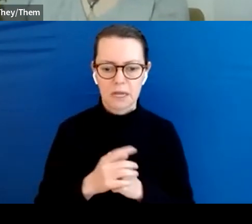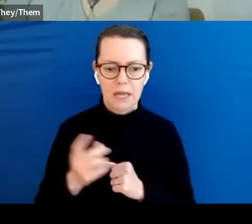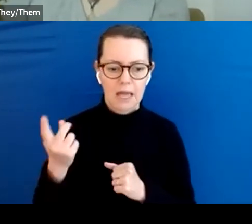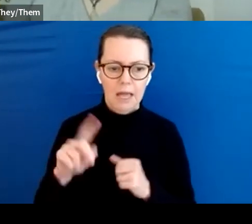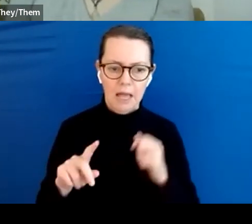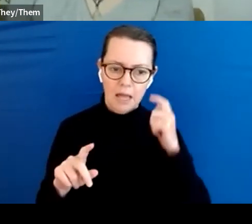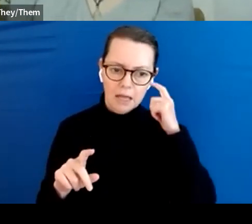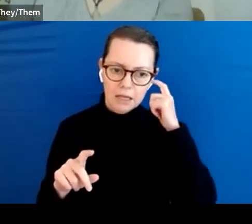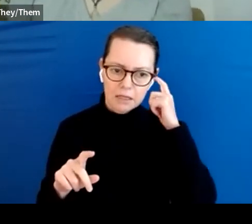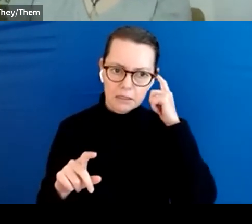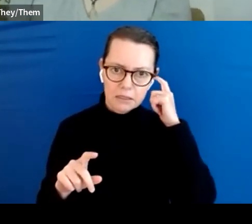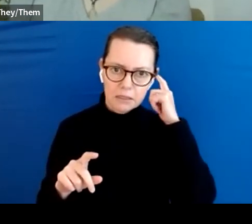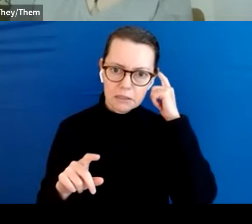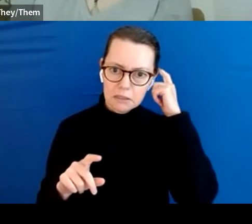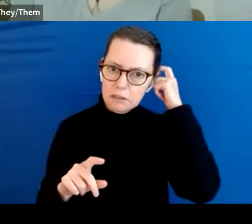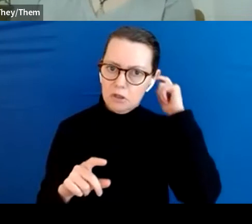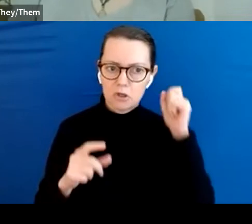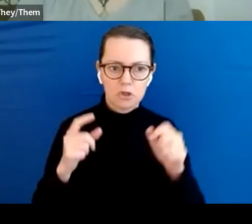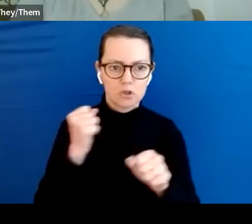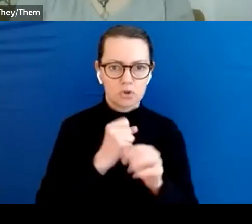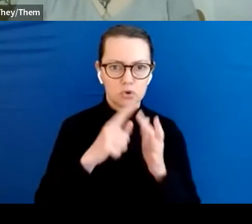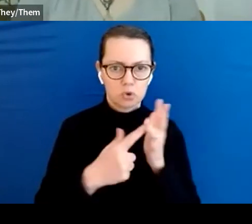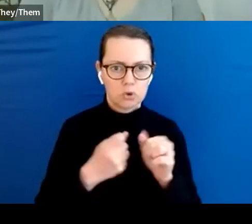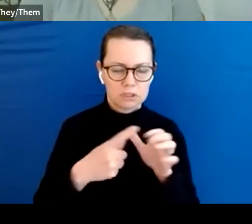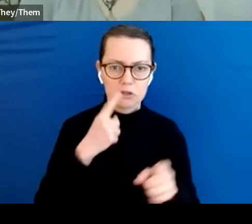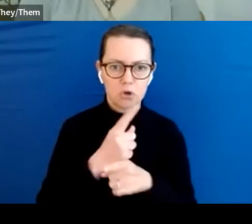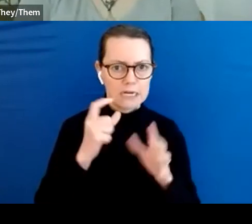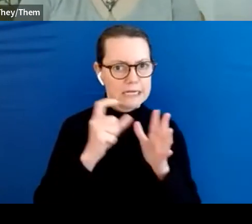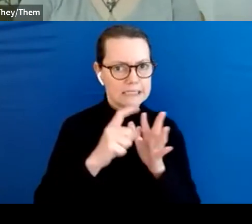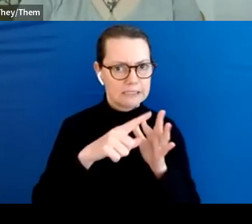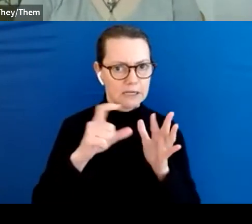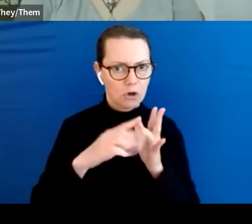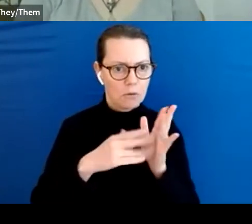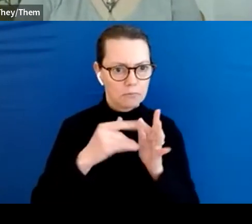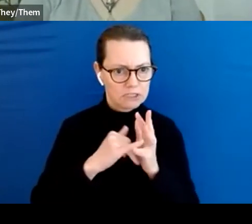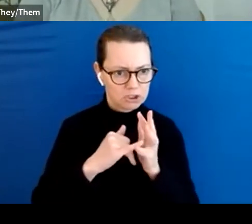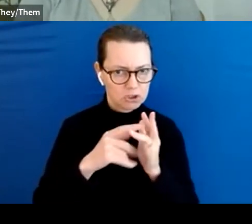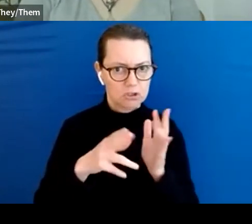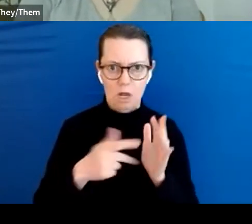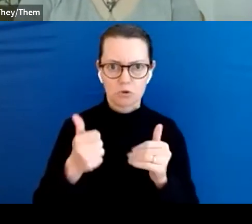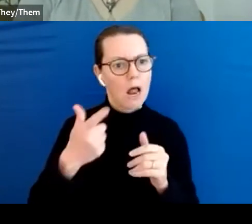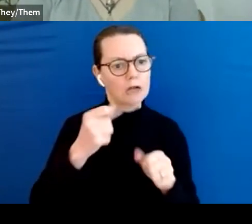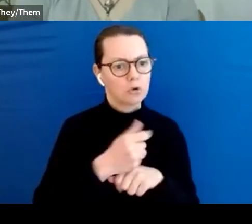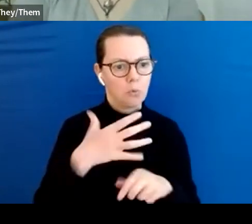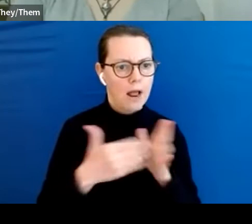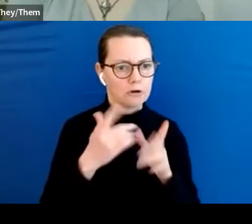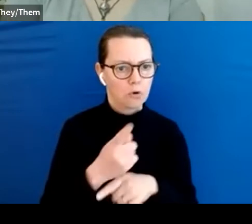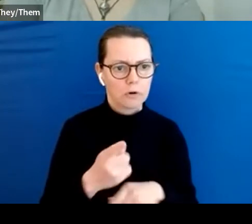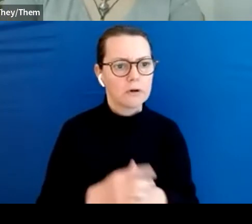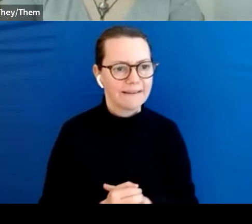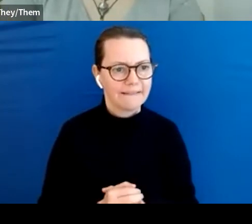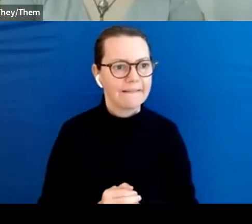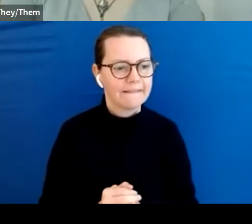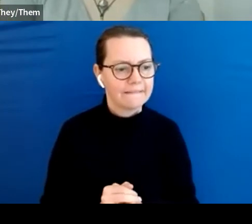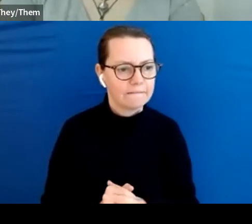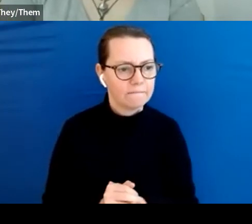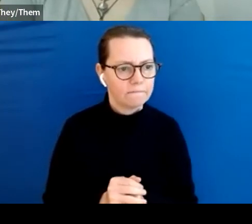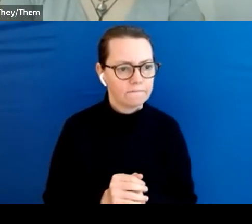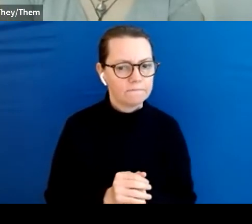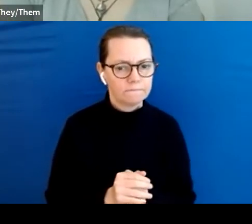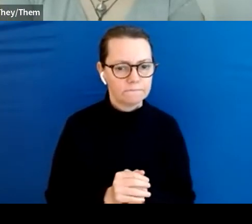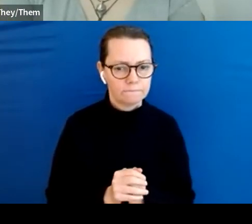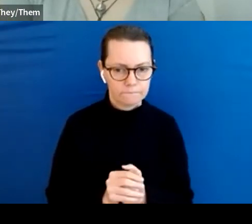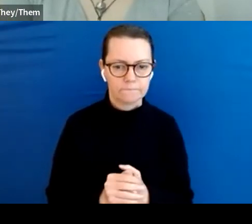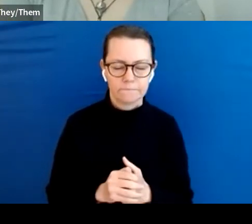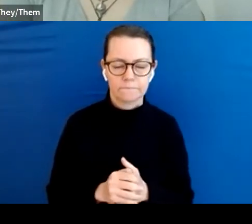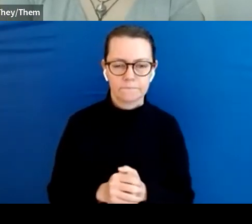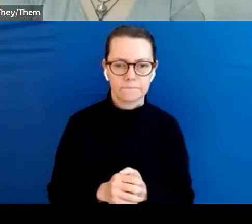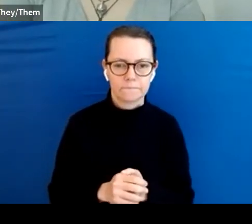And being able to like George was saying, allow people to decompress I think Georgia wants to add something to this.